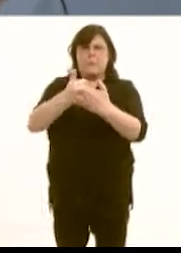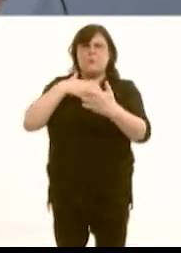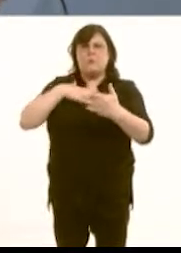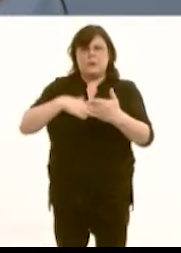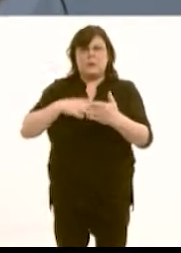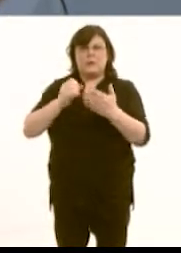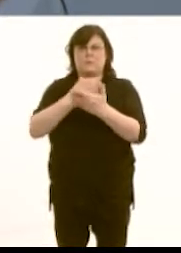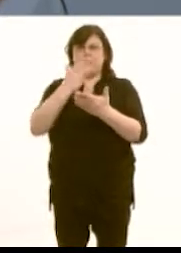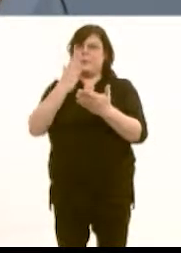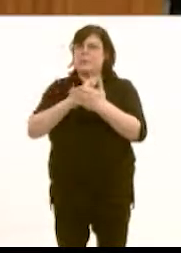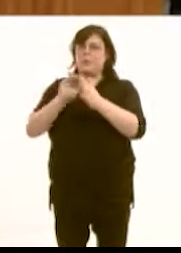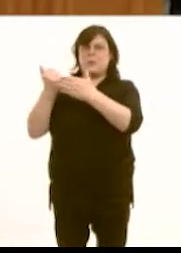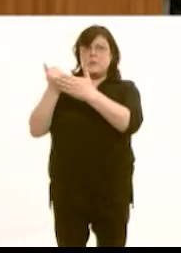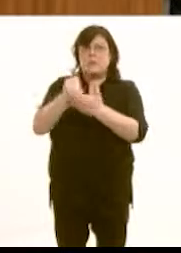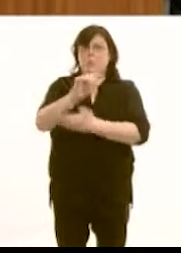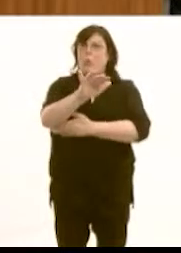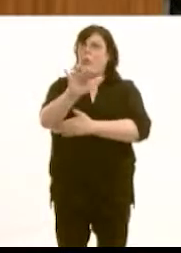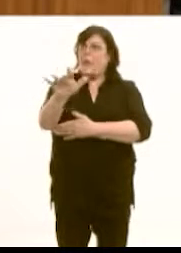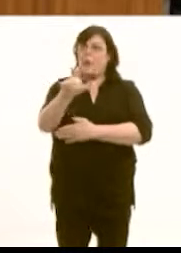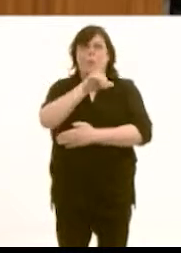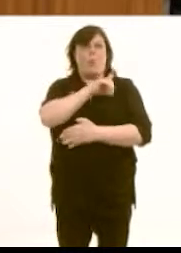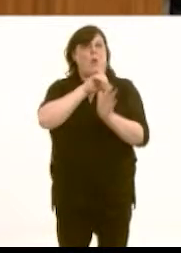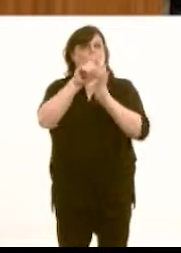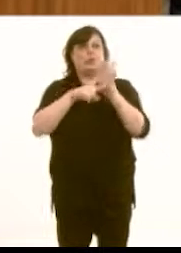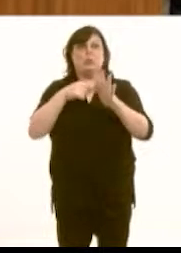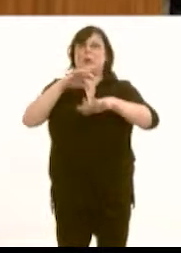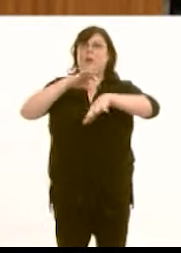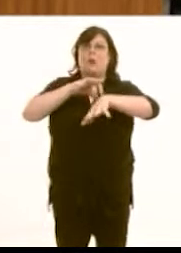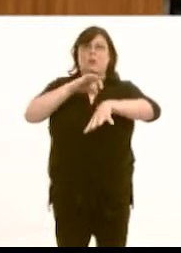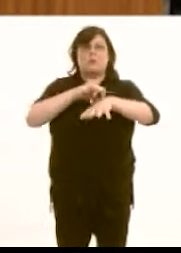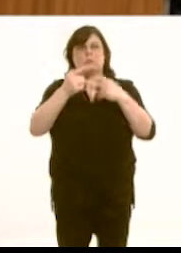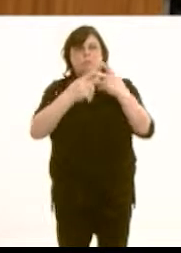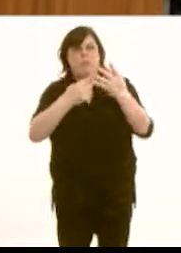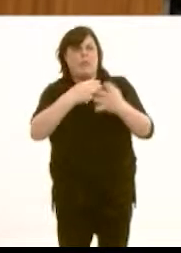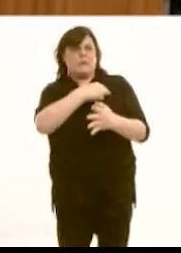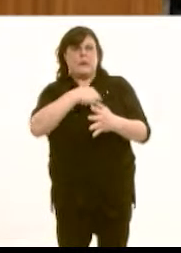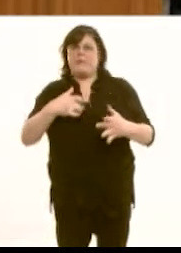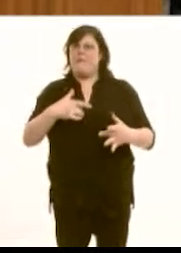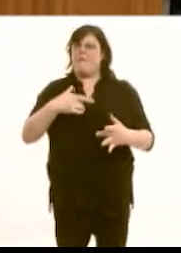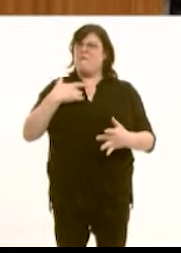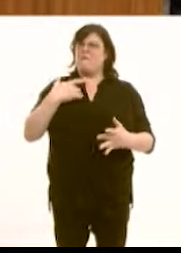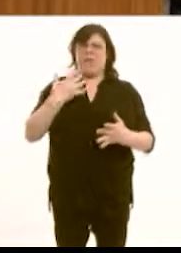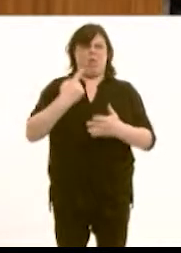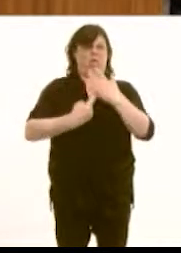of support in place so that junior doctors and other staff members do not feel that theyíre left isolated without supervision?